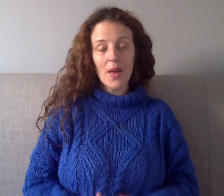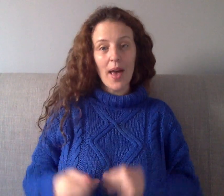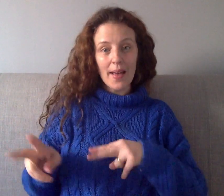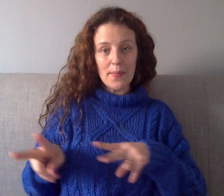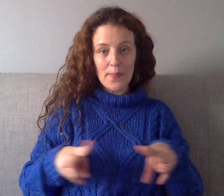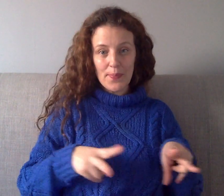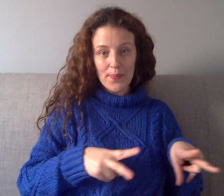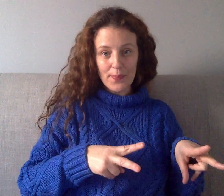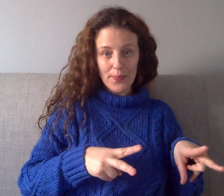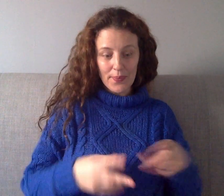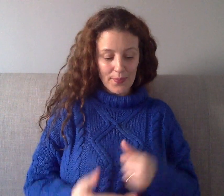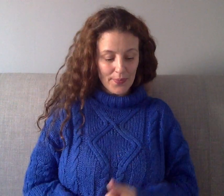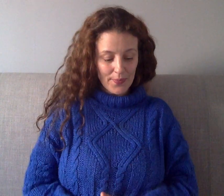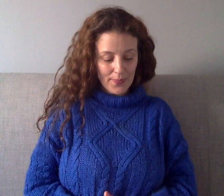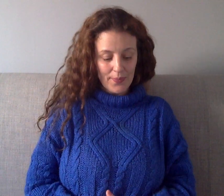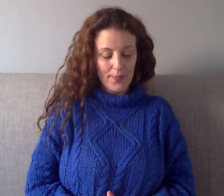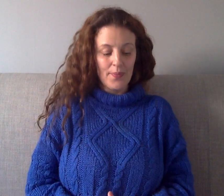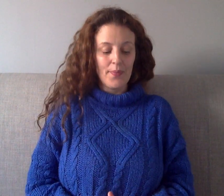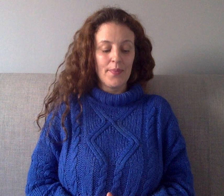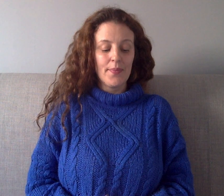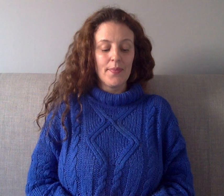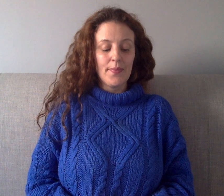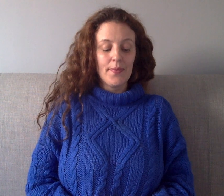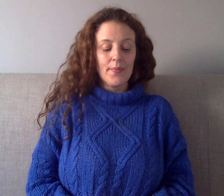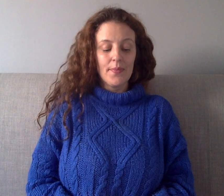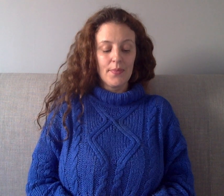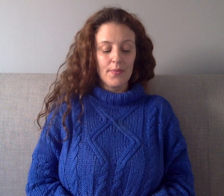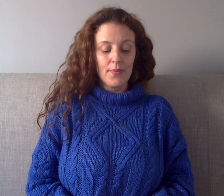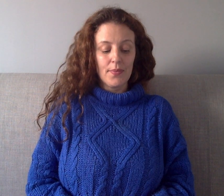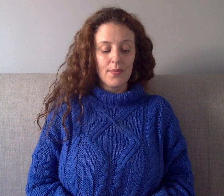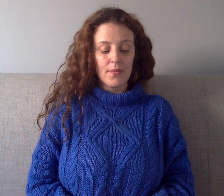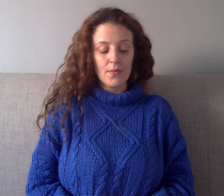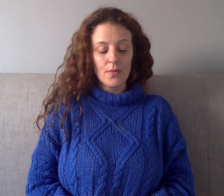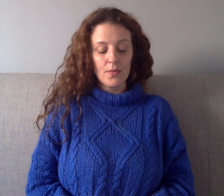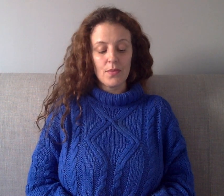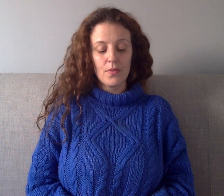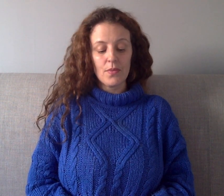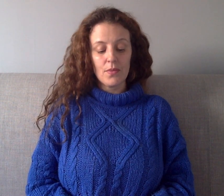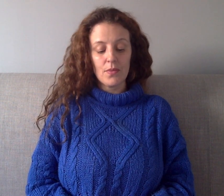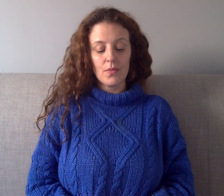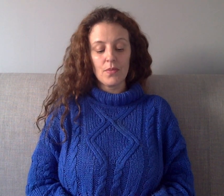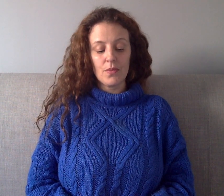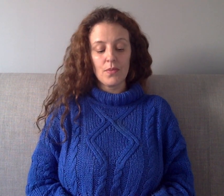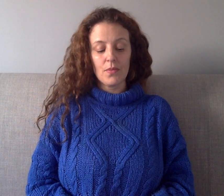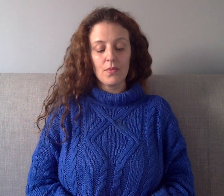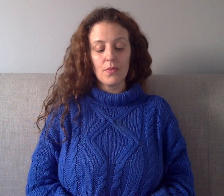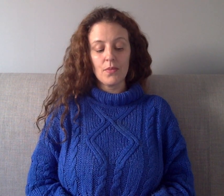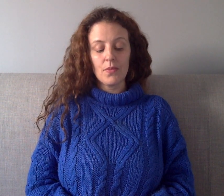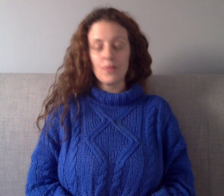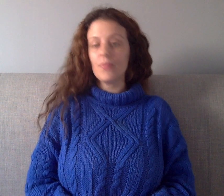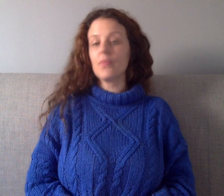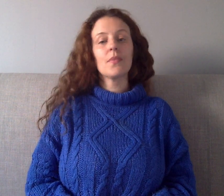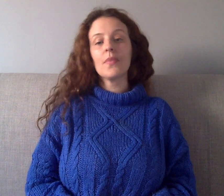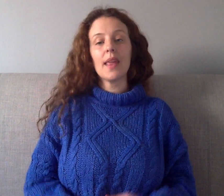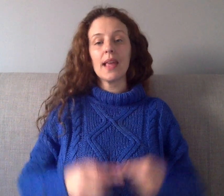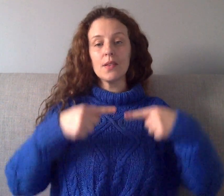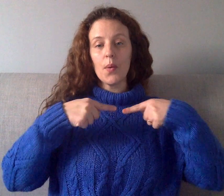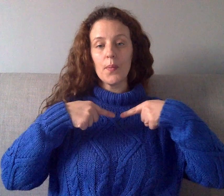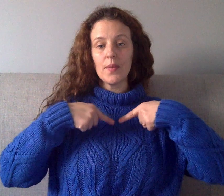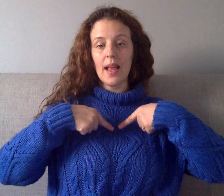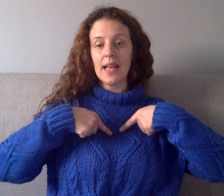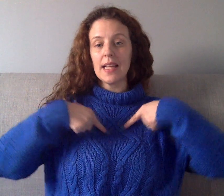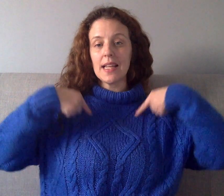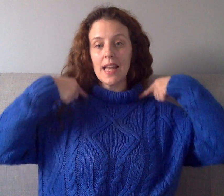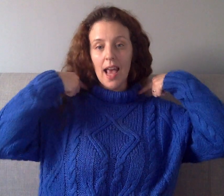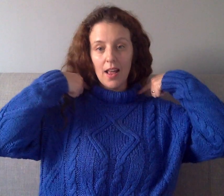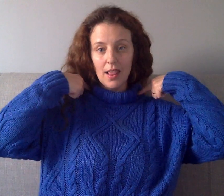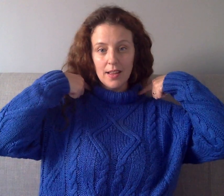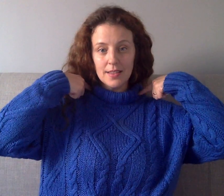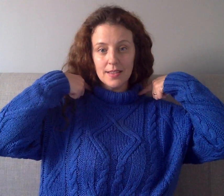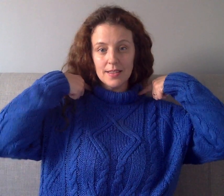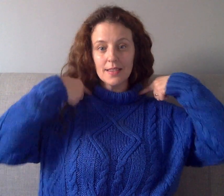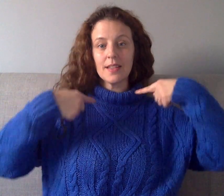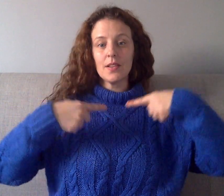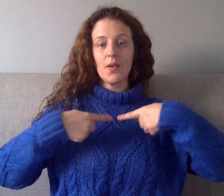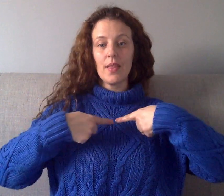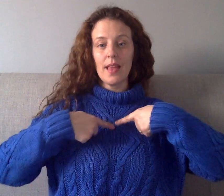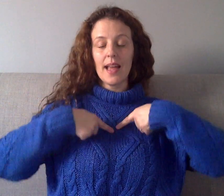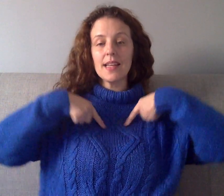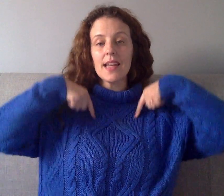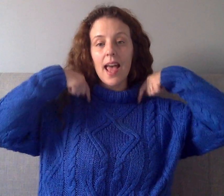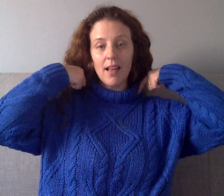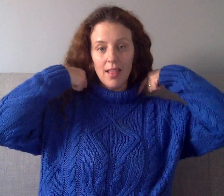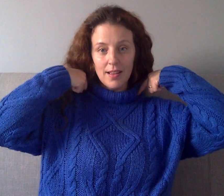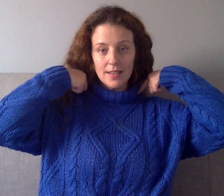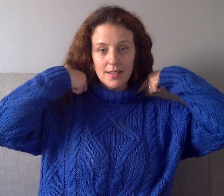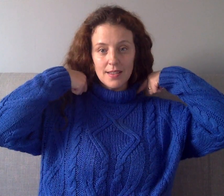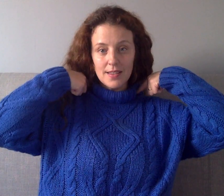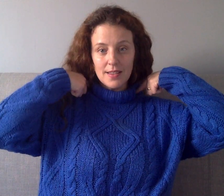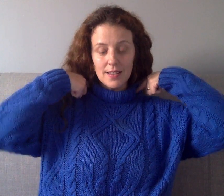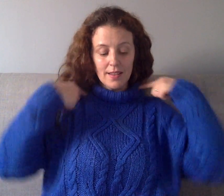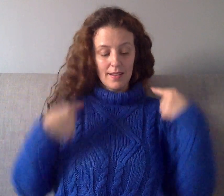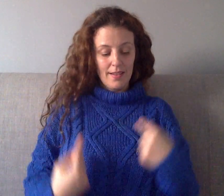NECKLACE